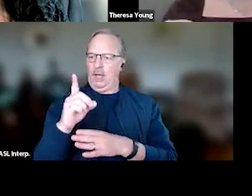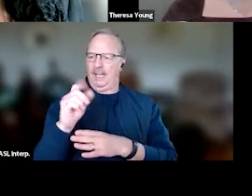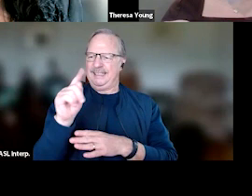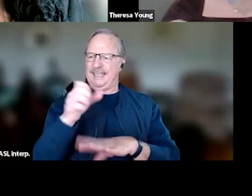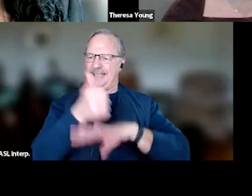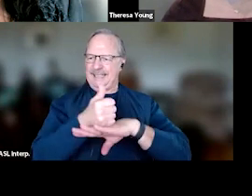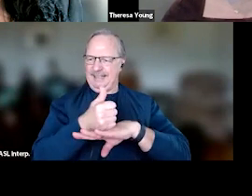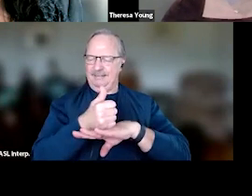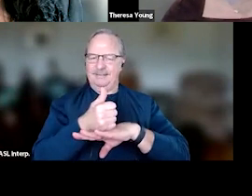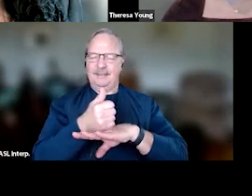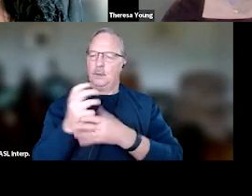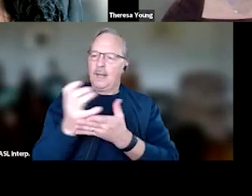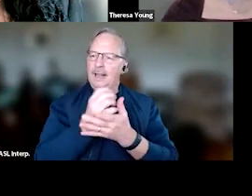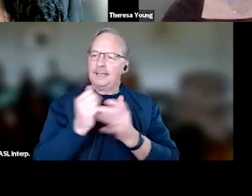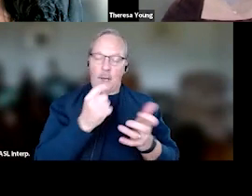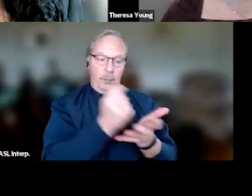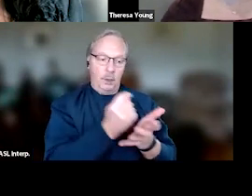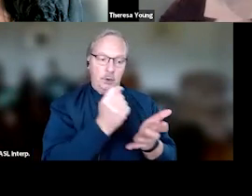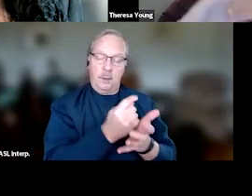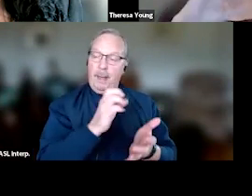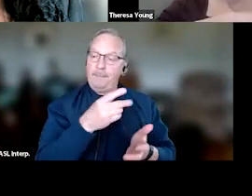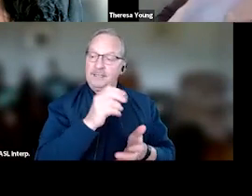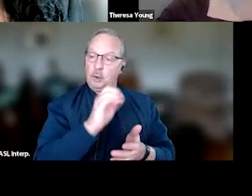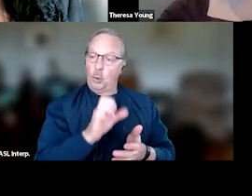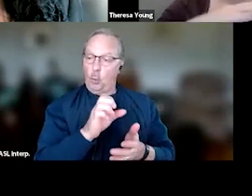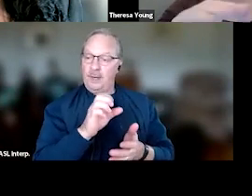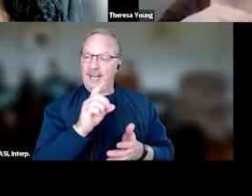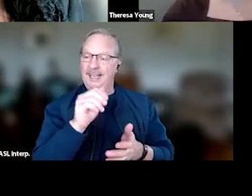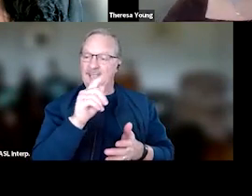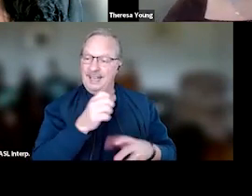is there's Treatment Episode Data Set by admission, A,